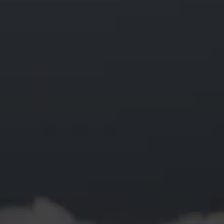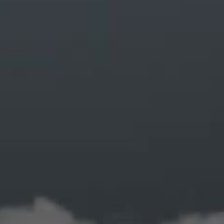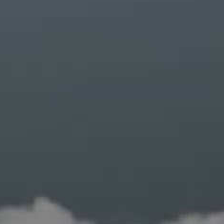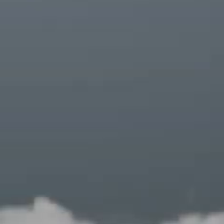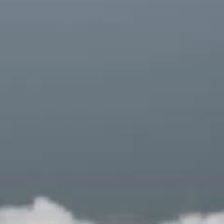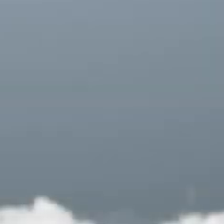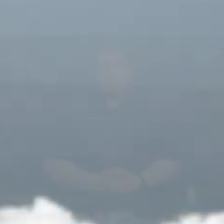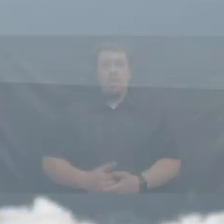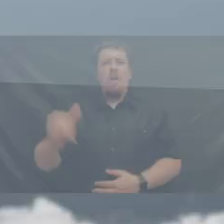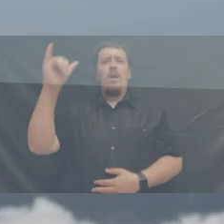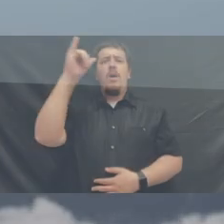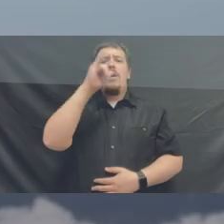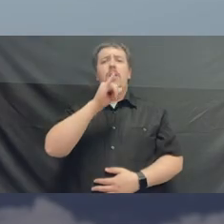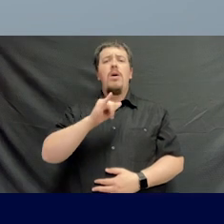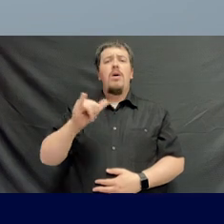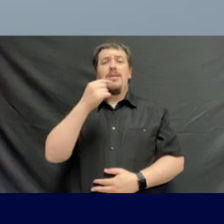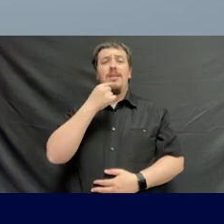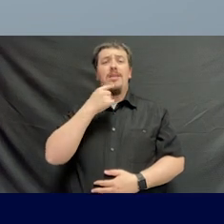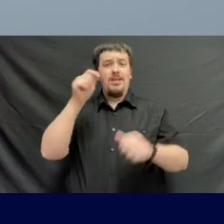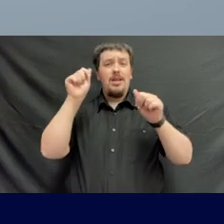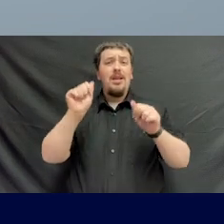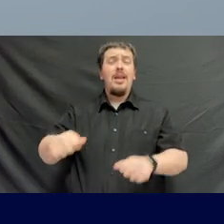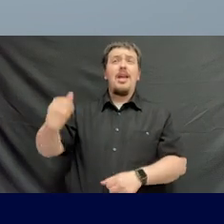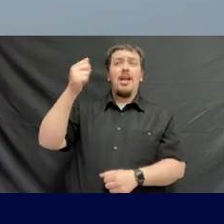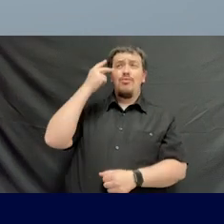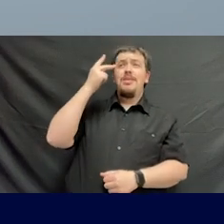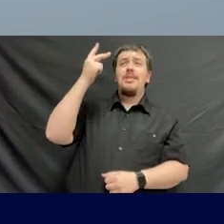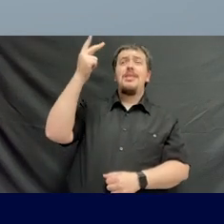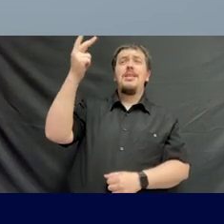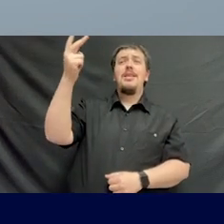Oh say can you see